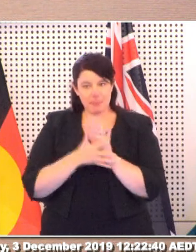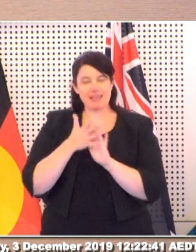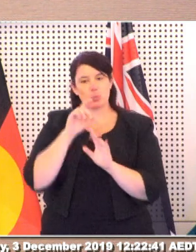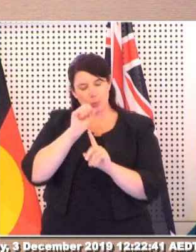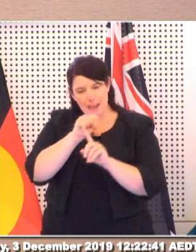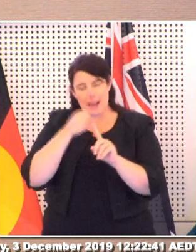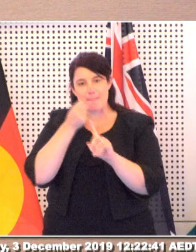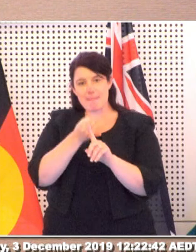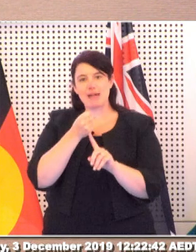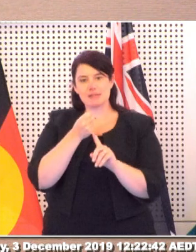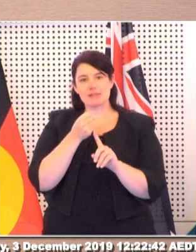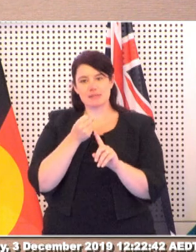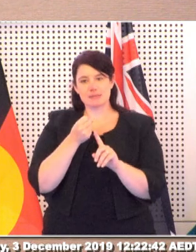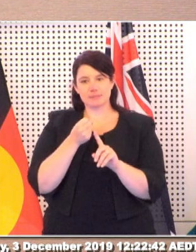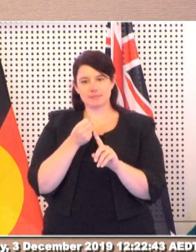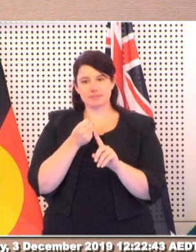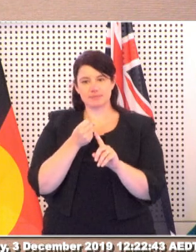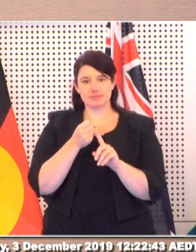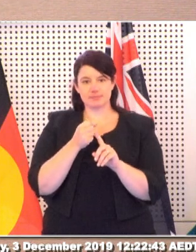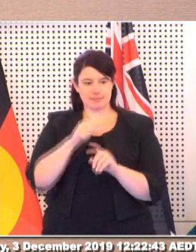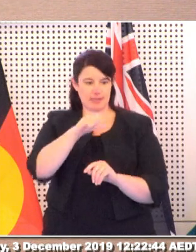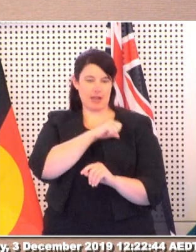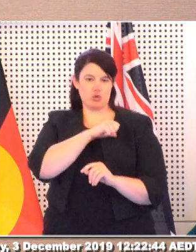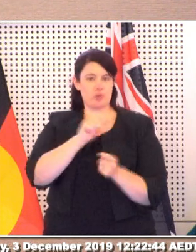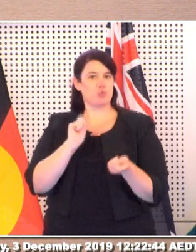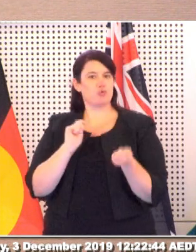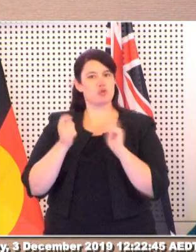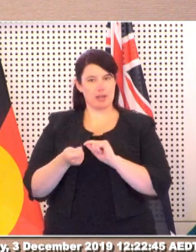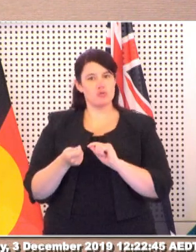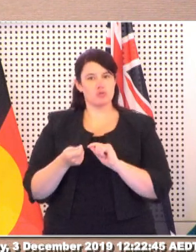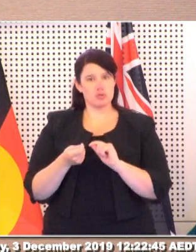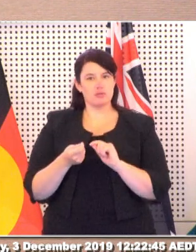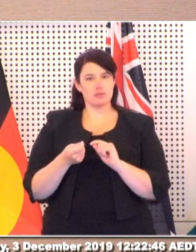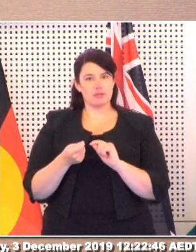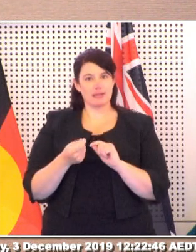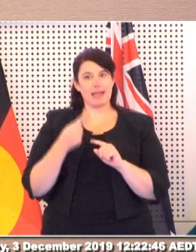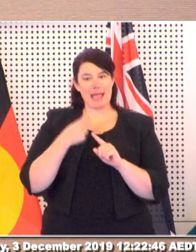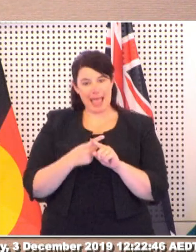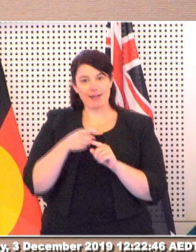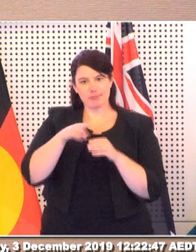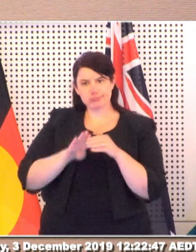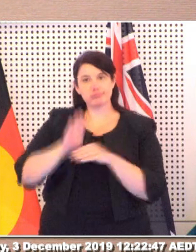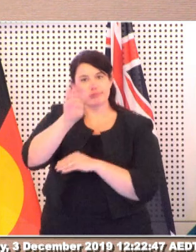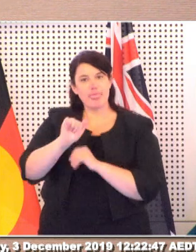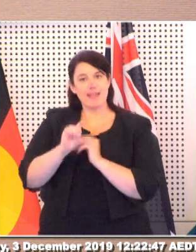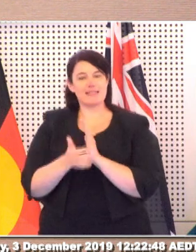in cultural change as well as skill development for people.